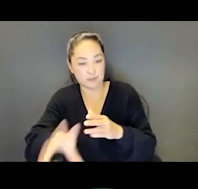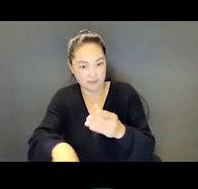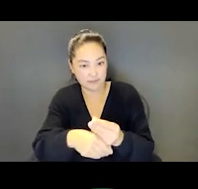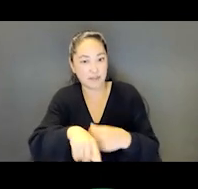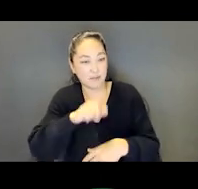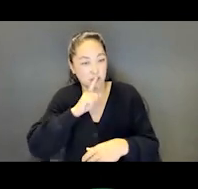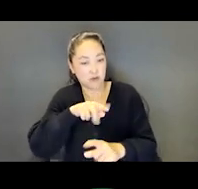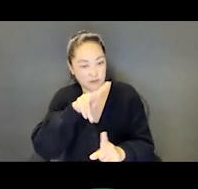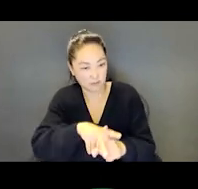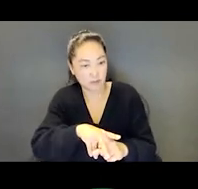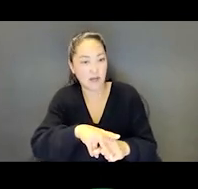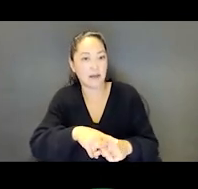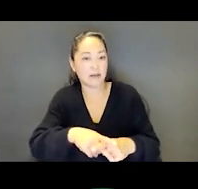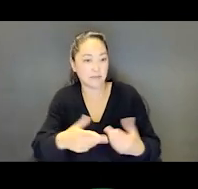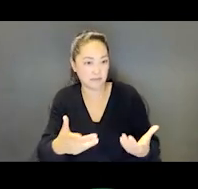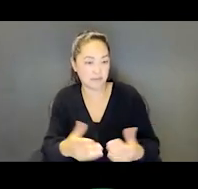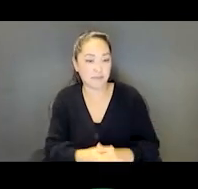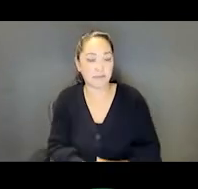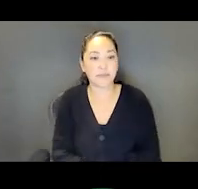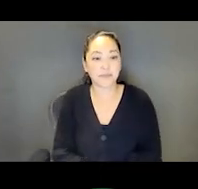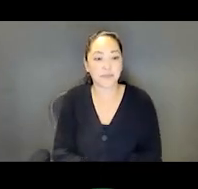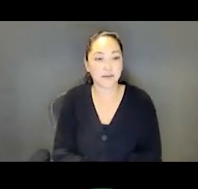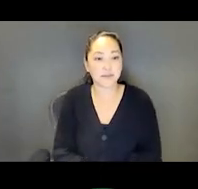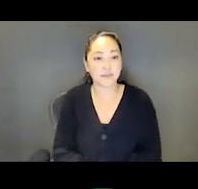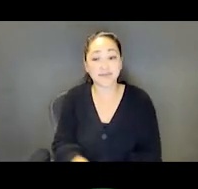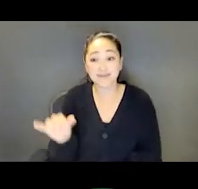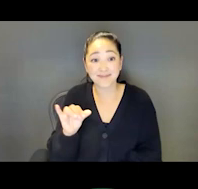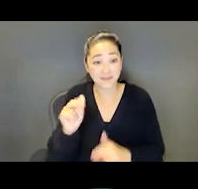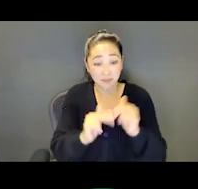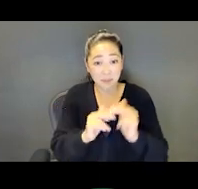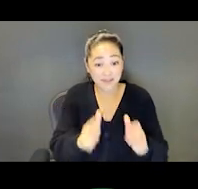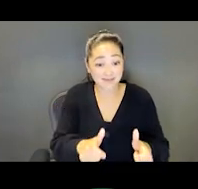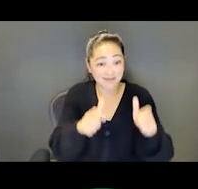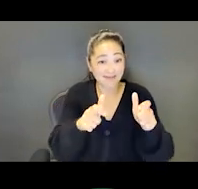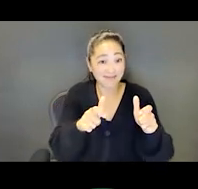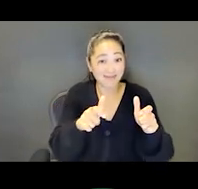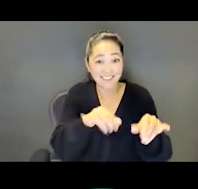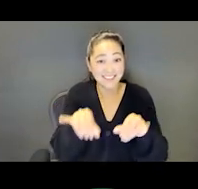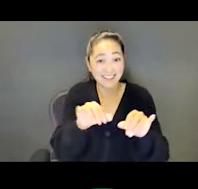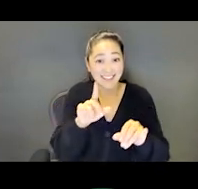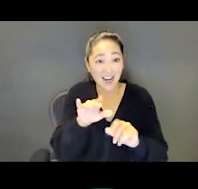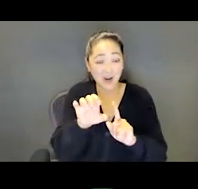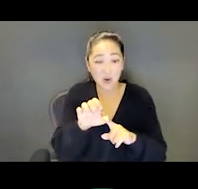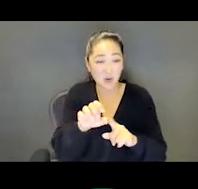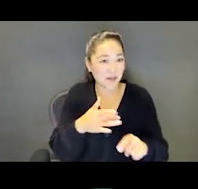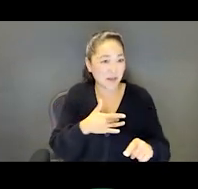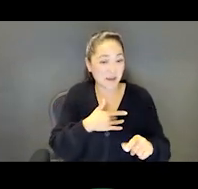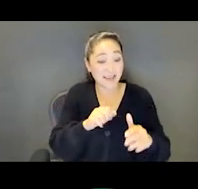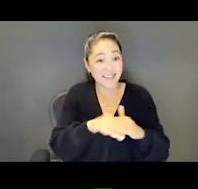For sure. Because even in the even in the building code, it's, you know, one of the last aspects in the building code.